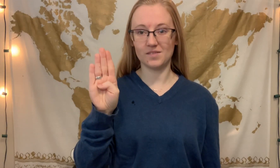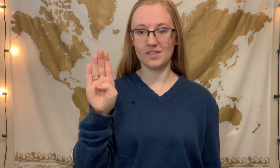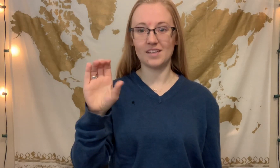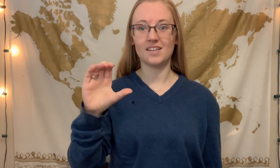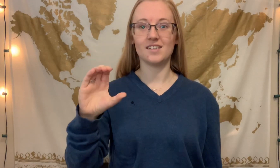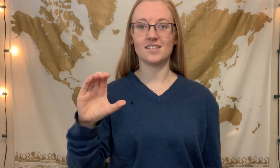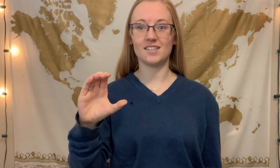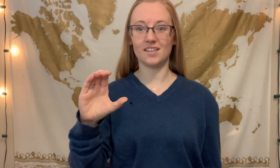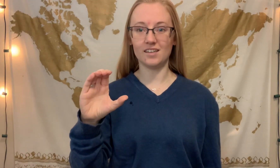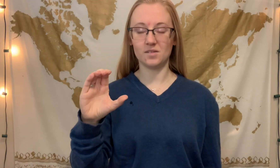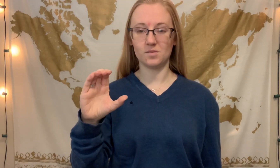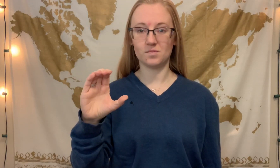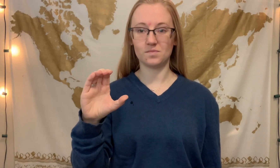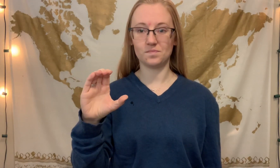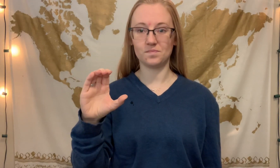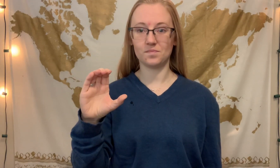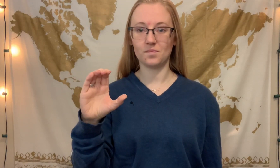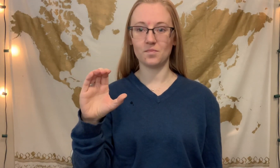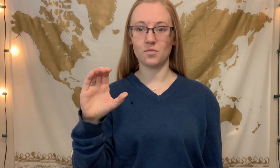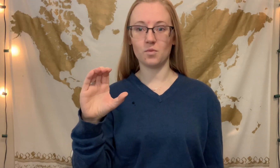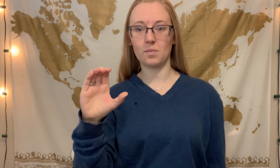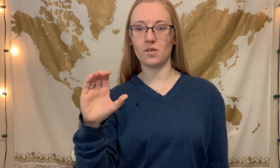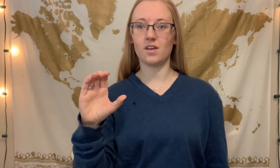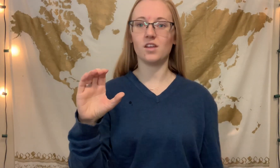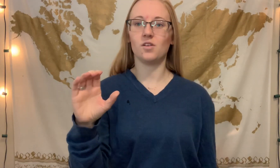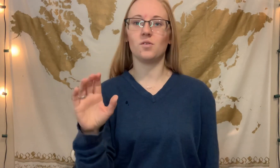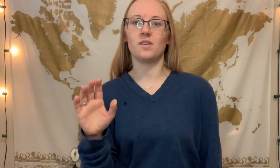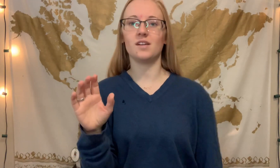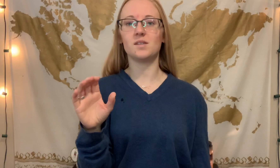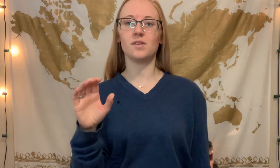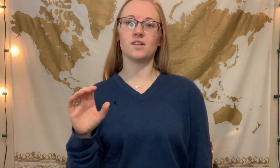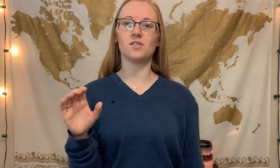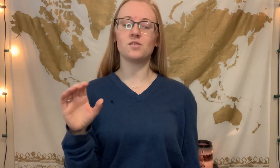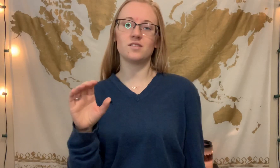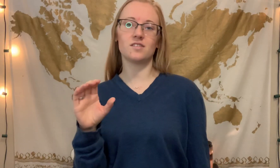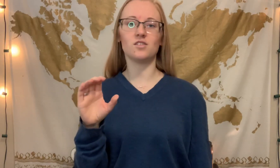C, remember that you need to be loose your